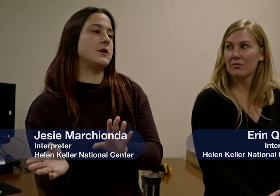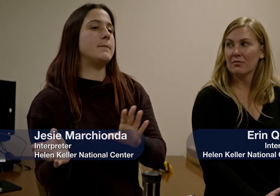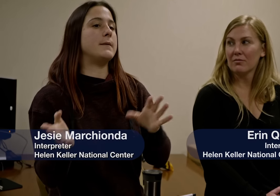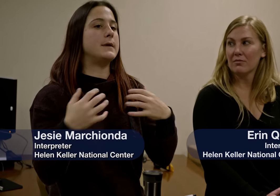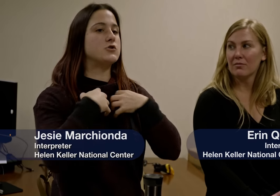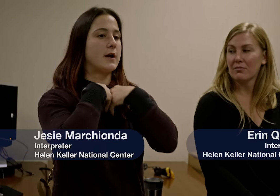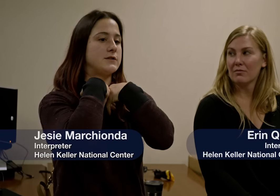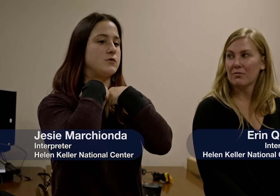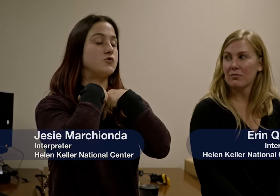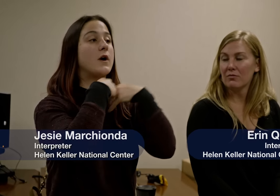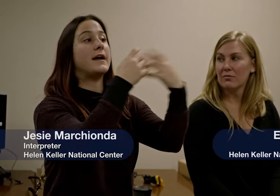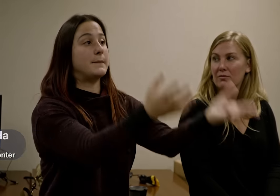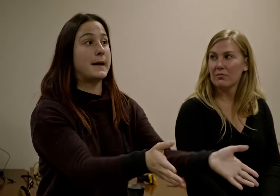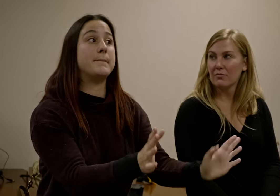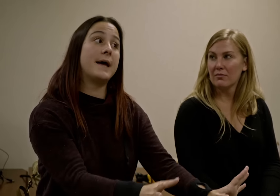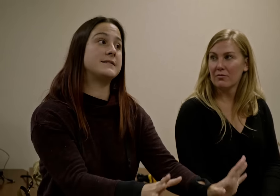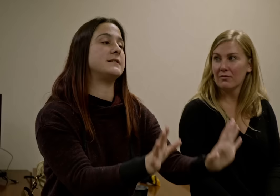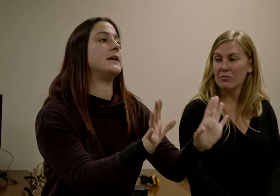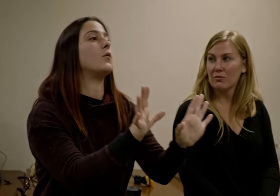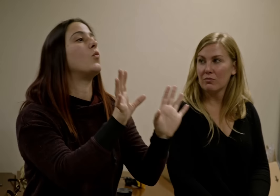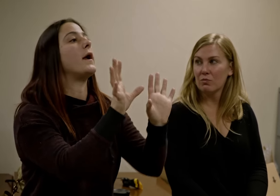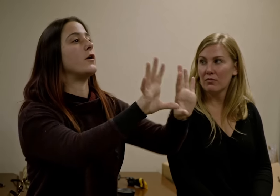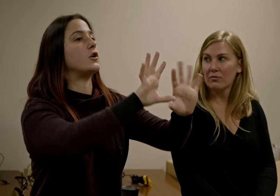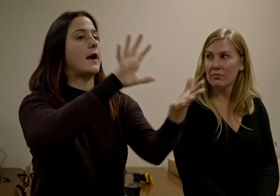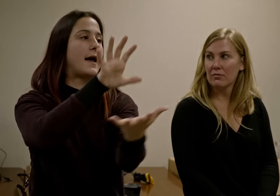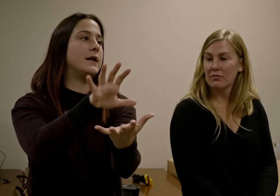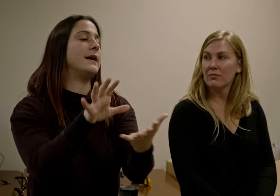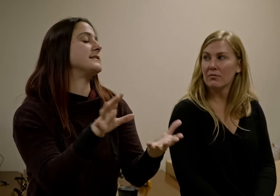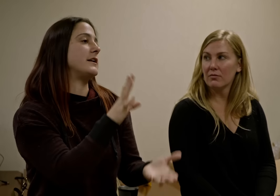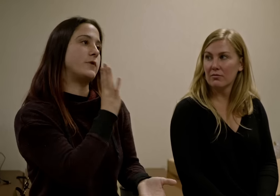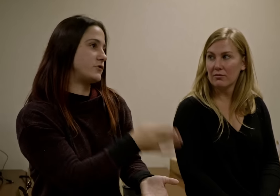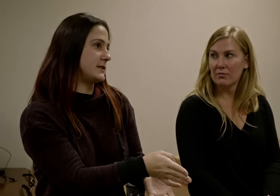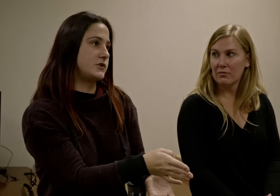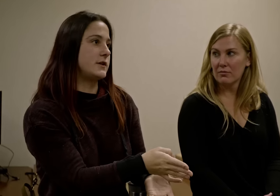It's going to be me trying my best to get where you're at. It's not a direct translation.